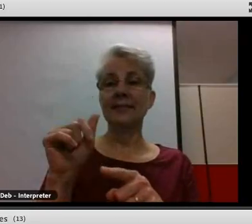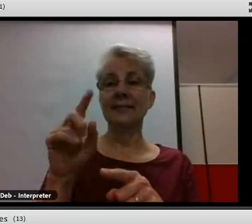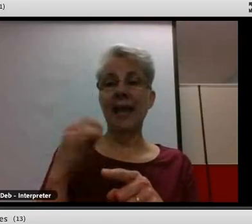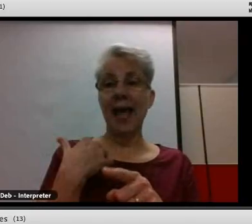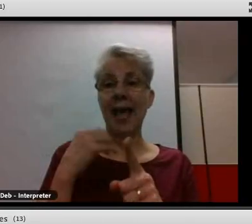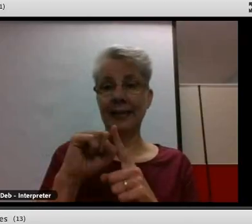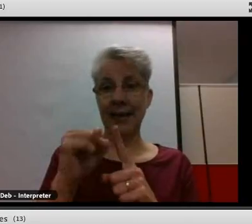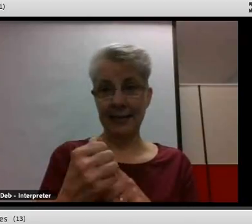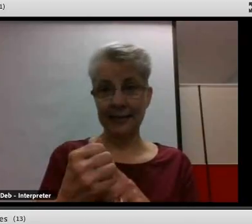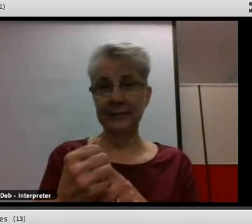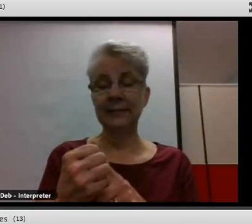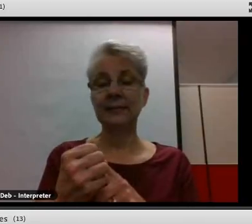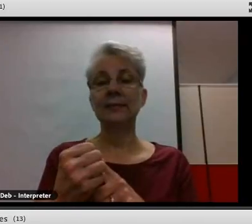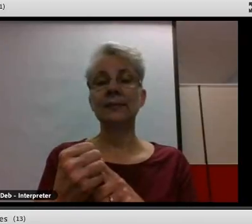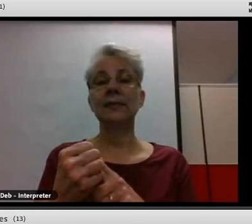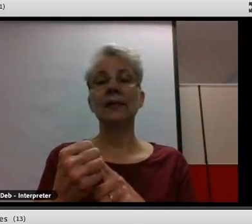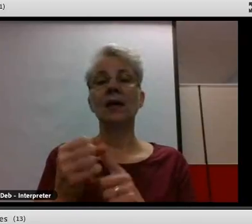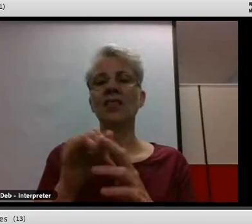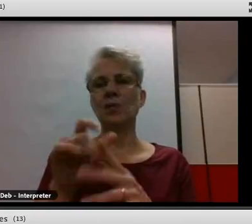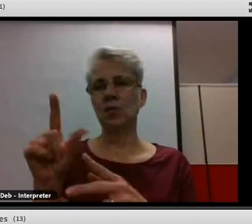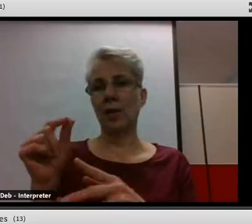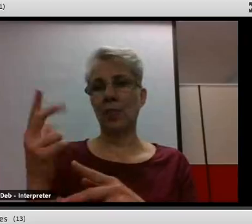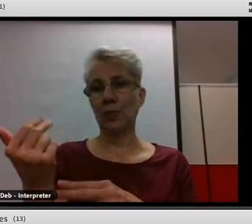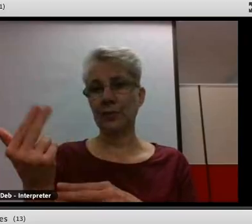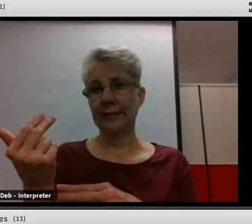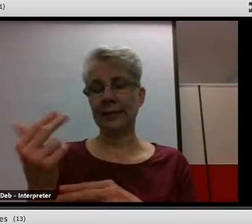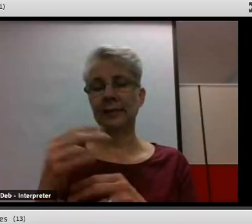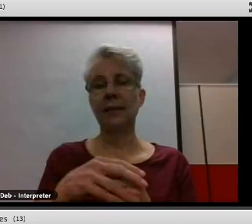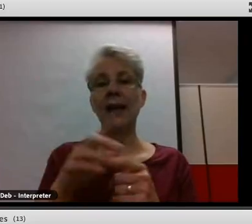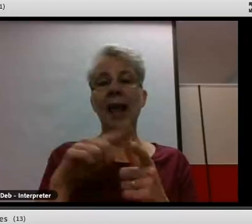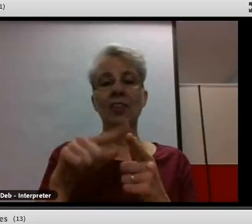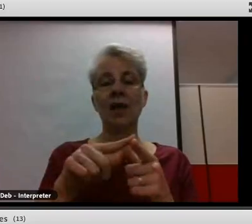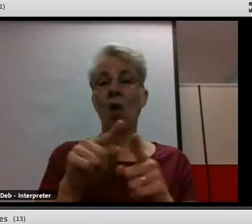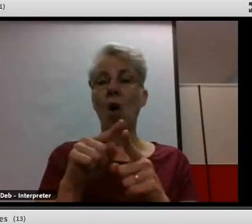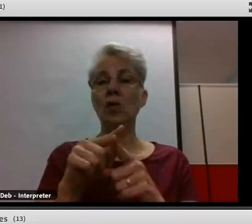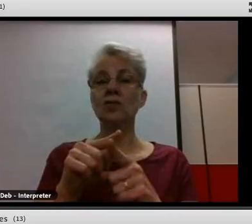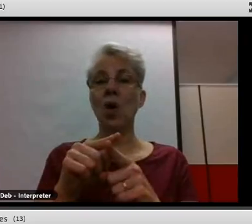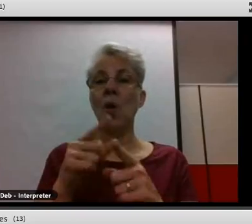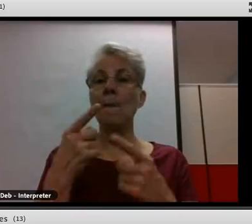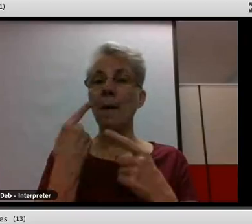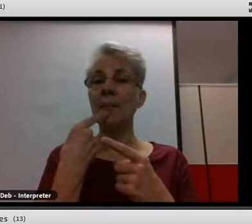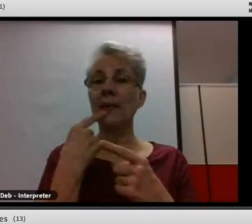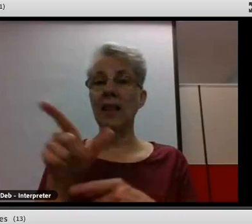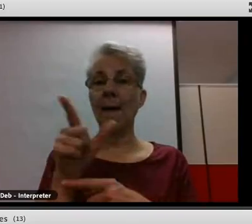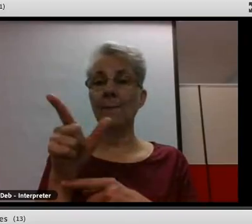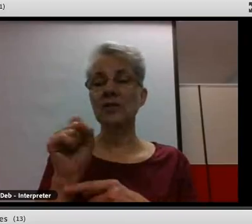but they really help everybody. So just things to think about.